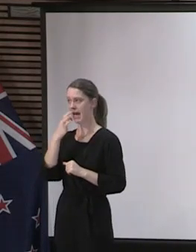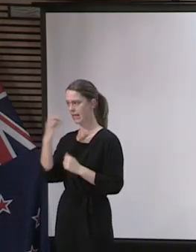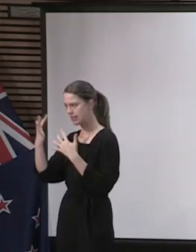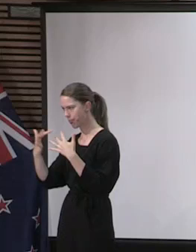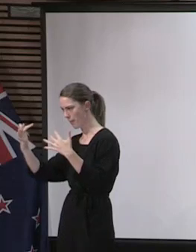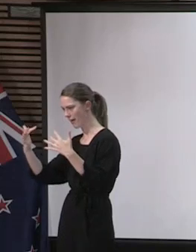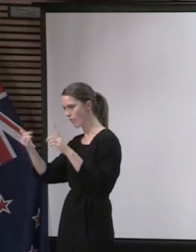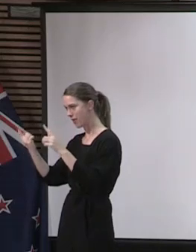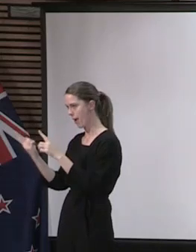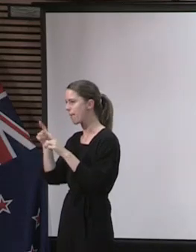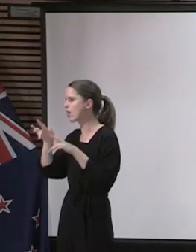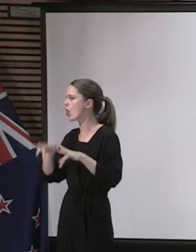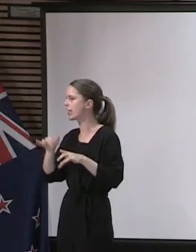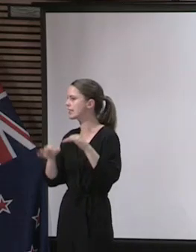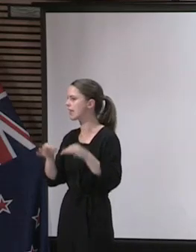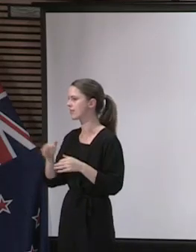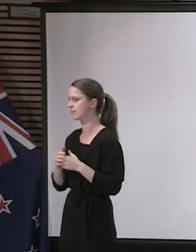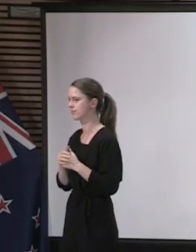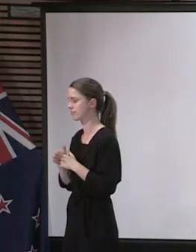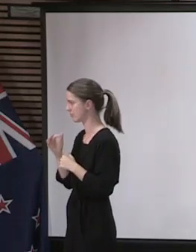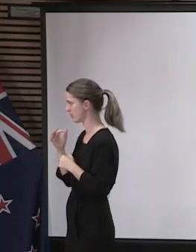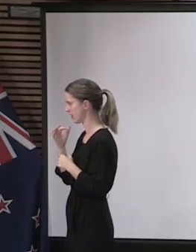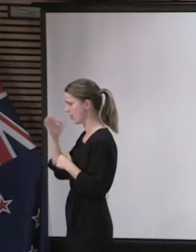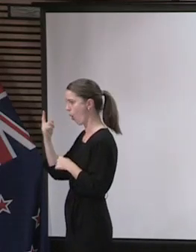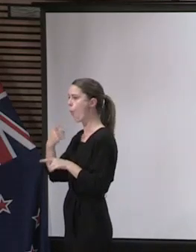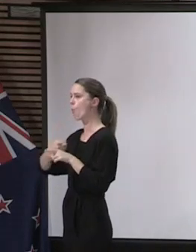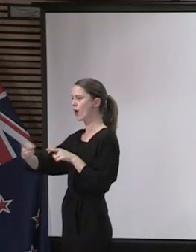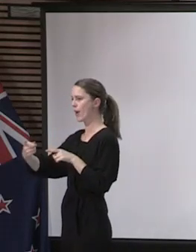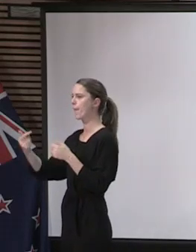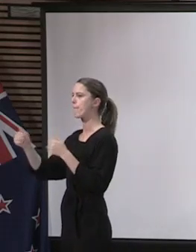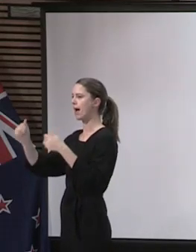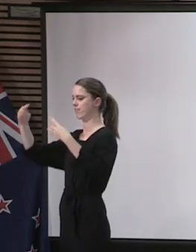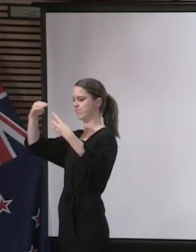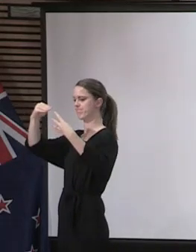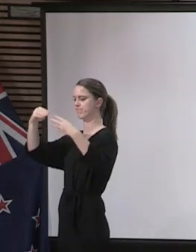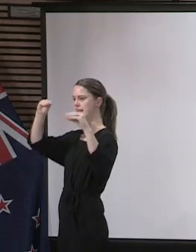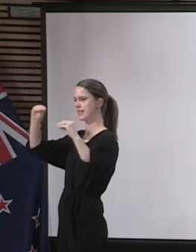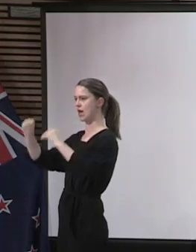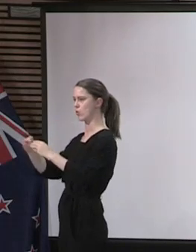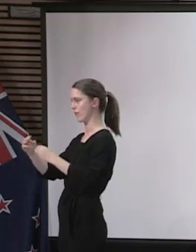made any decisions on. You will remember that as a government, this is a question that we have asked the public and sought their feed become.